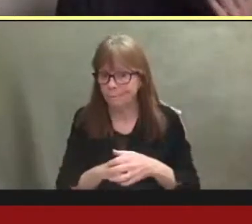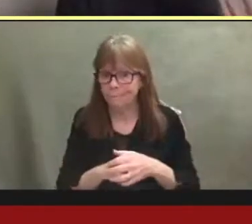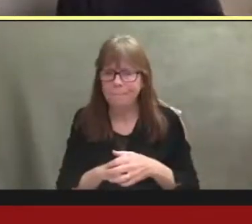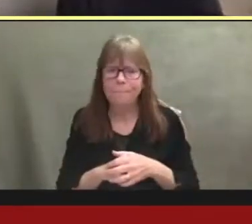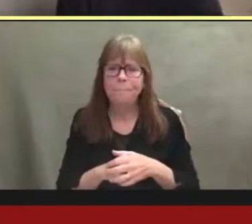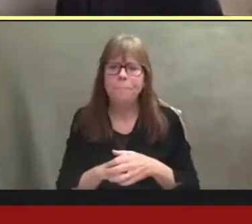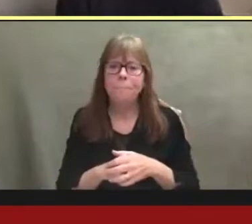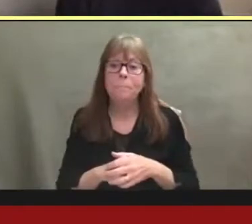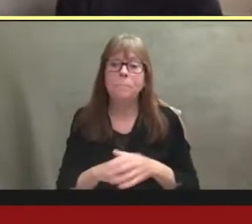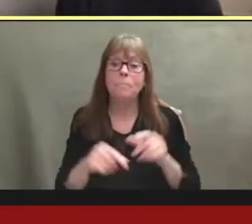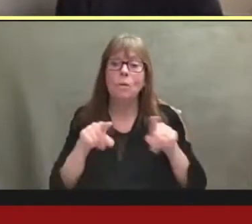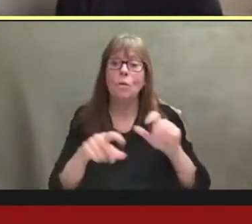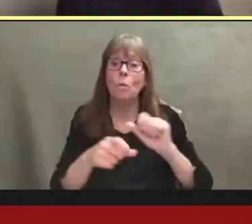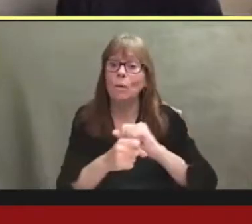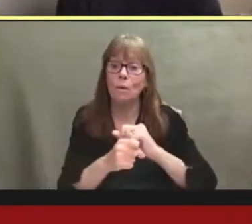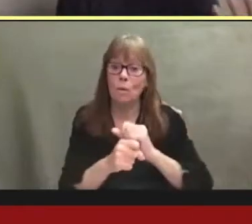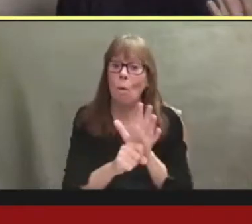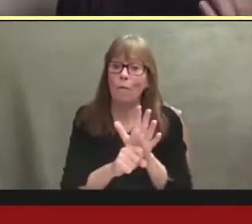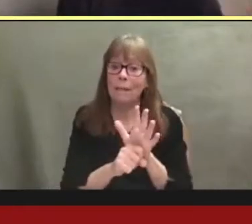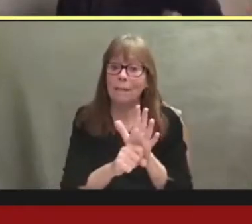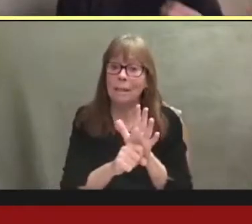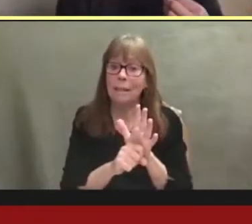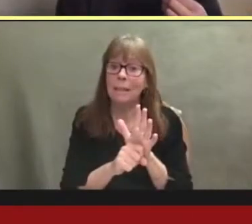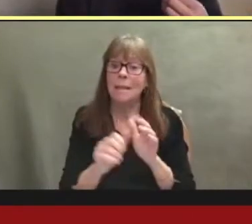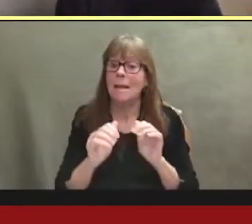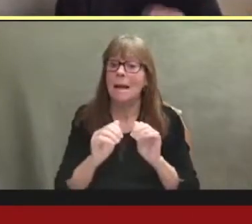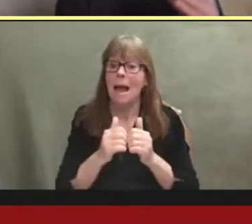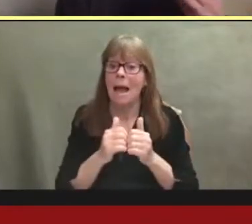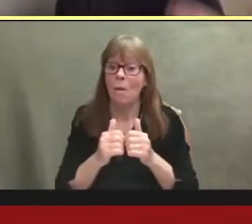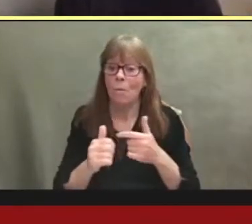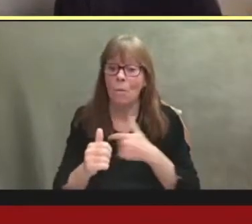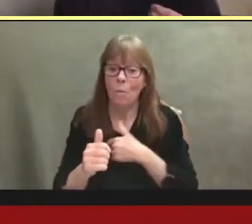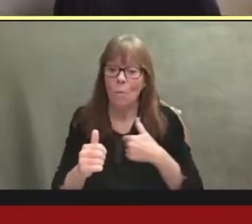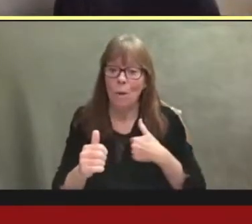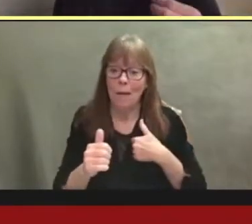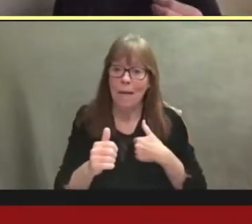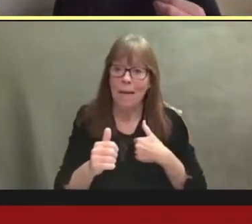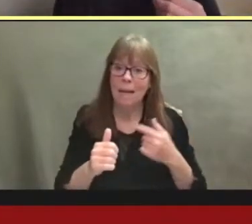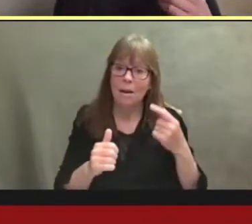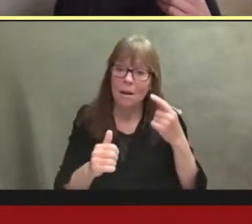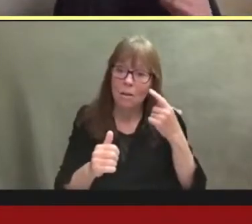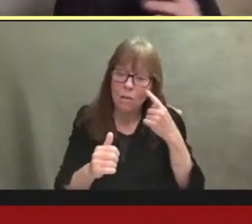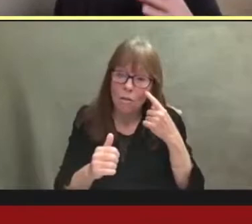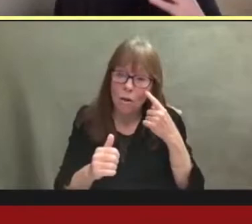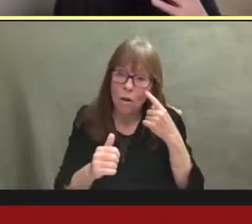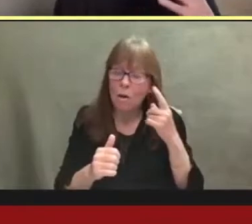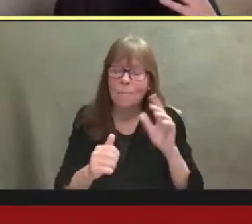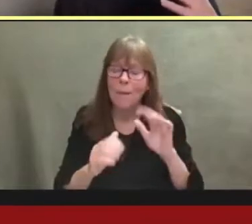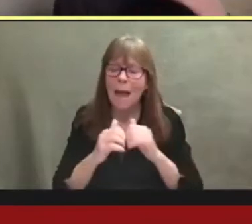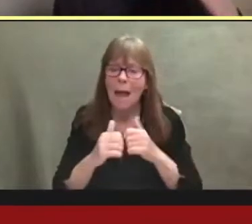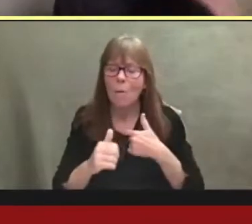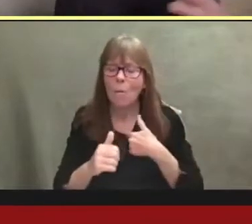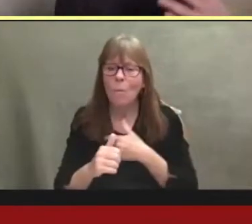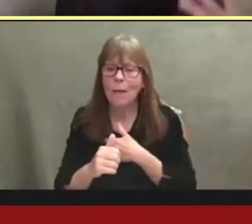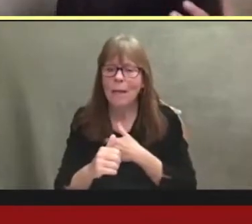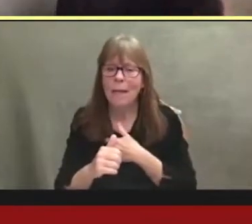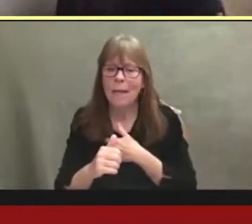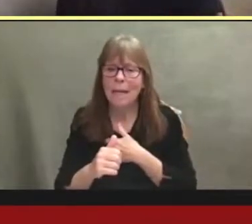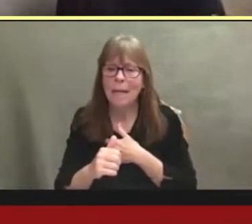During COVID, the way that we worked in medical education, or the way we did medical education